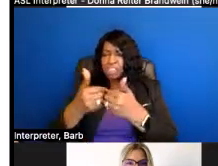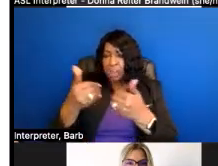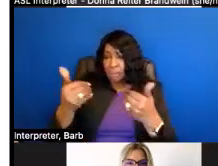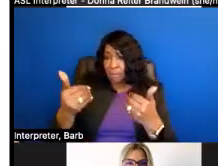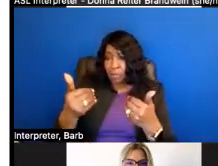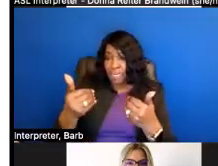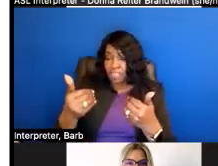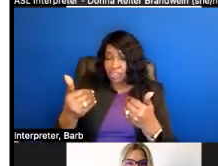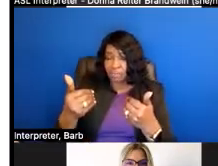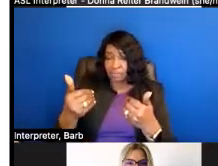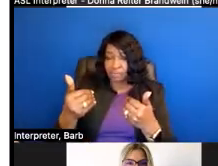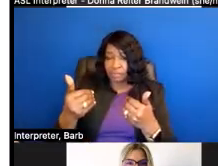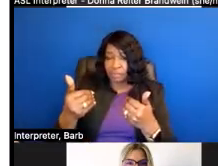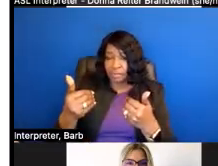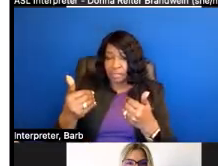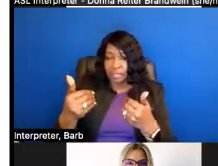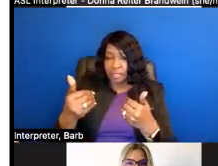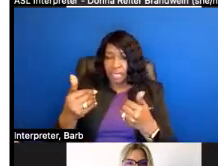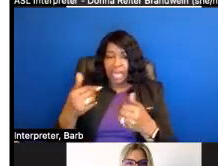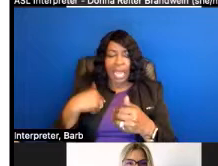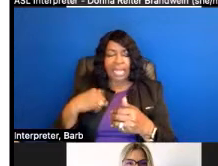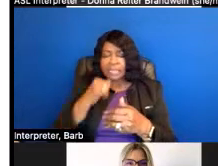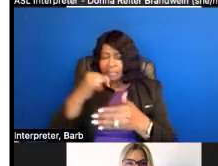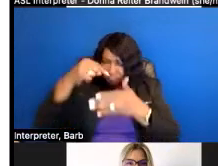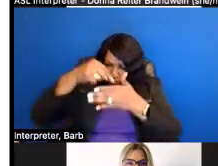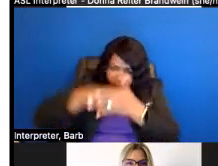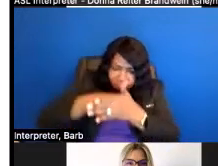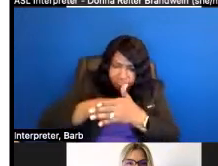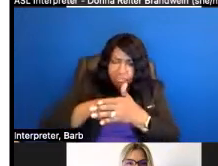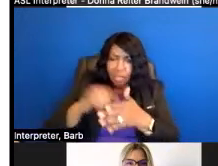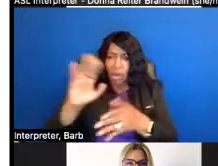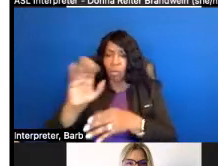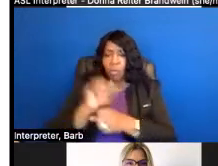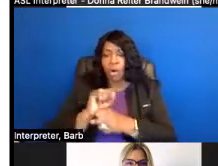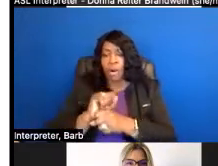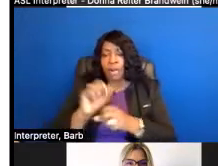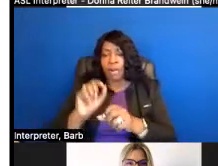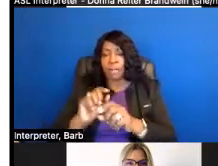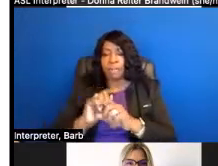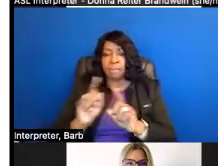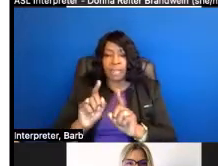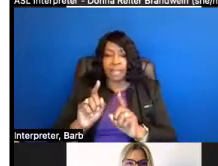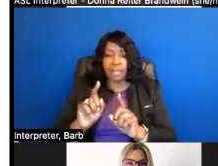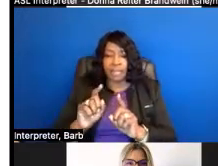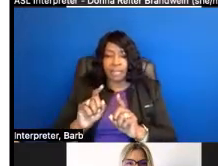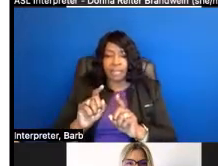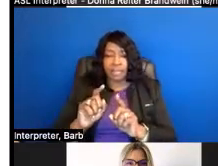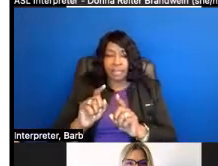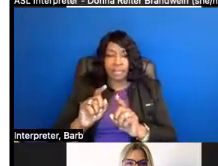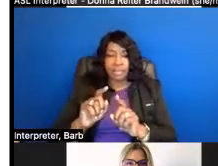I didn't dive too deep into her work. And so that's why I think today I'm just really excited